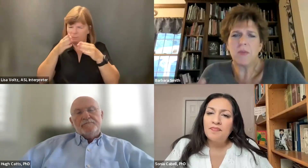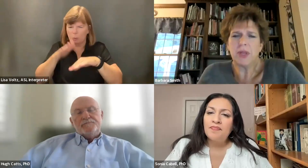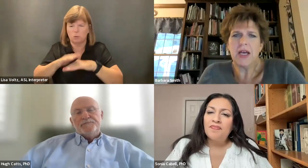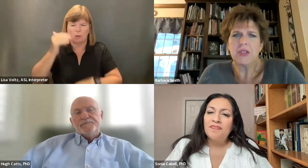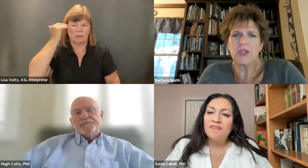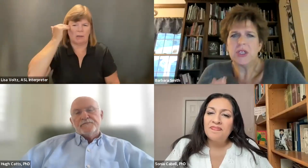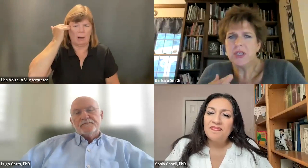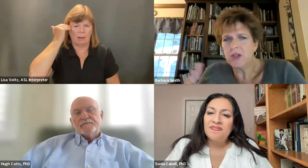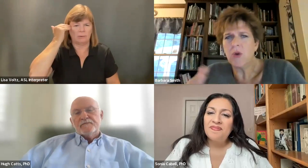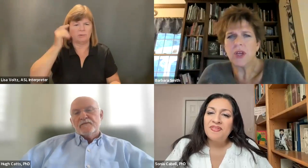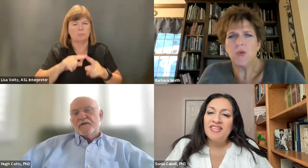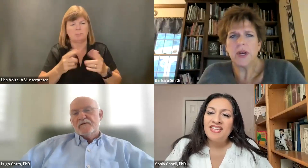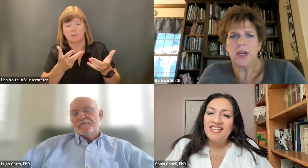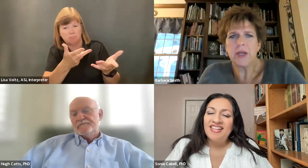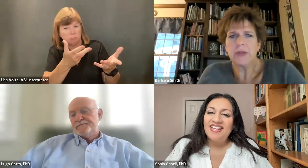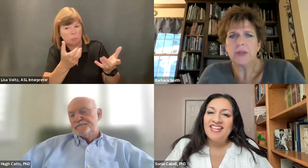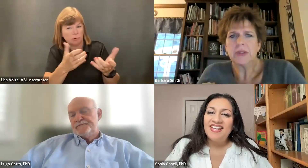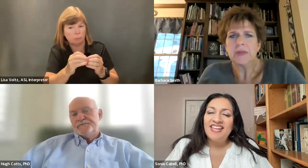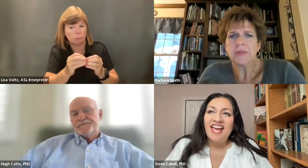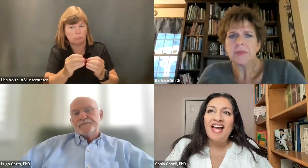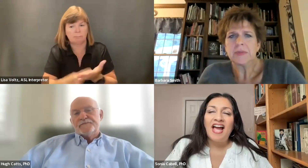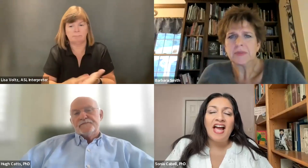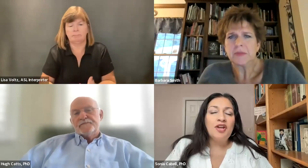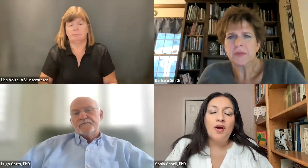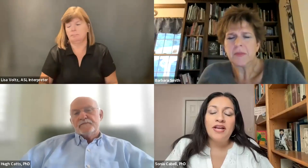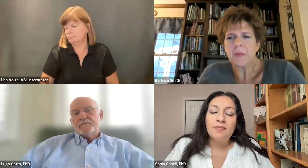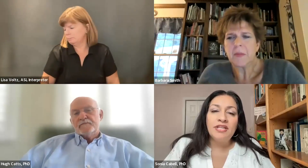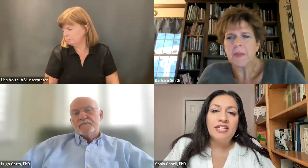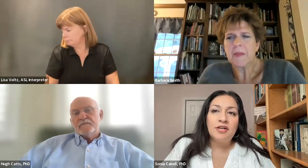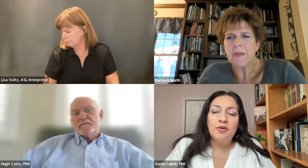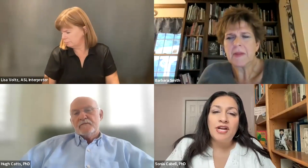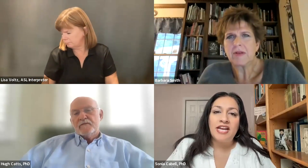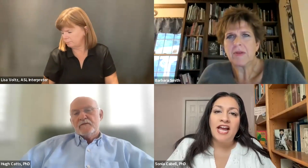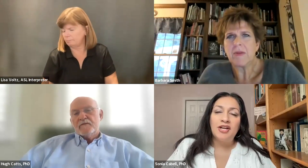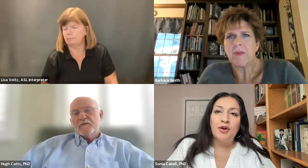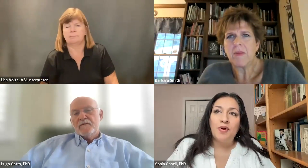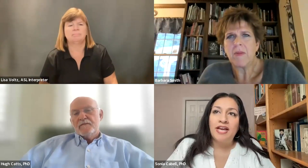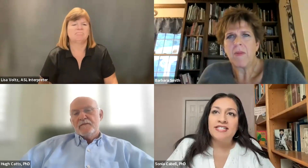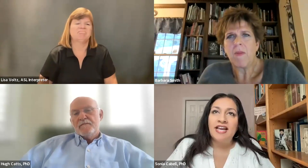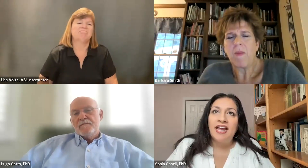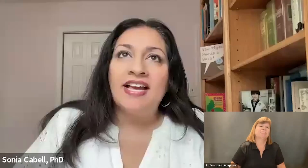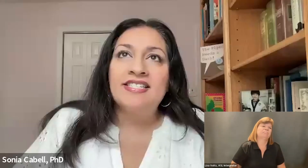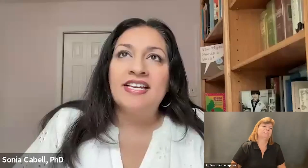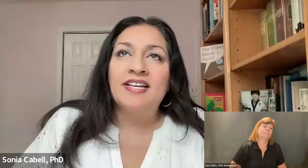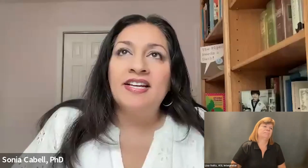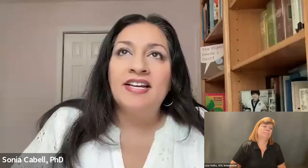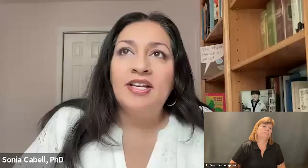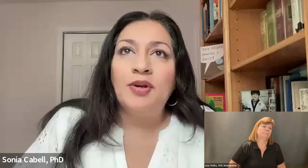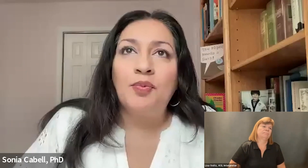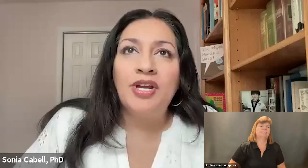carte blanche to go where you want to go yeah no I completely agree you know and as a you know